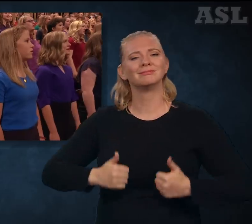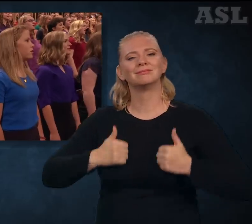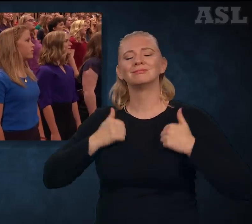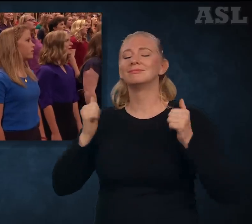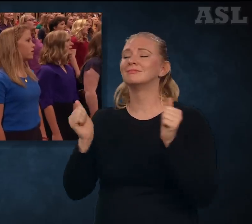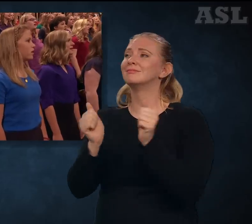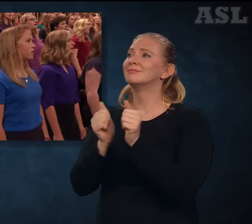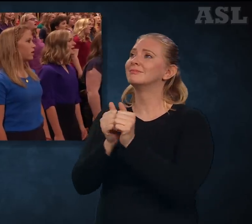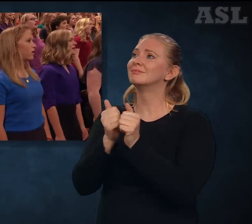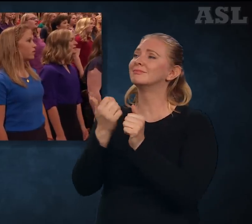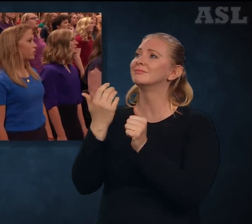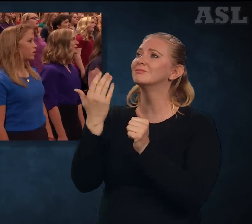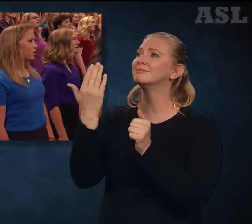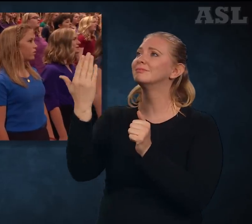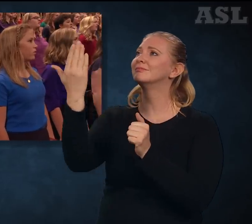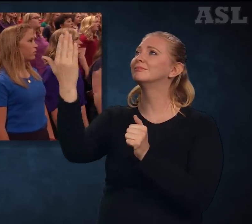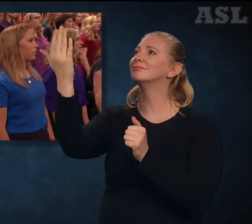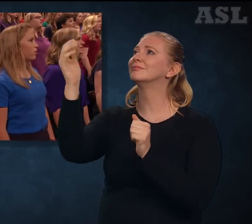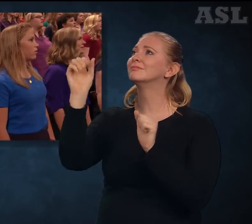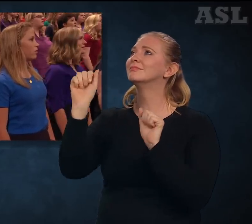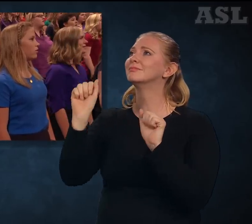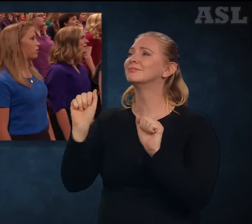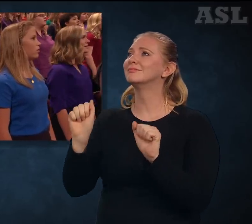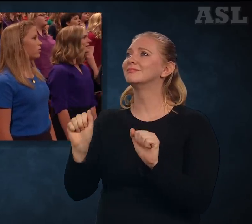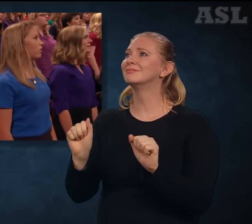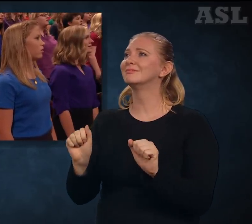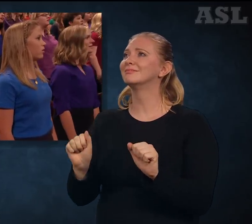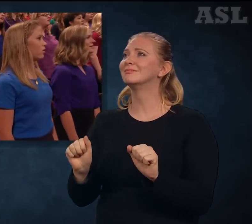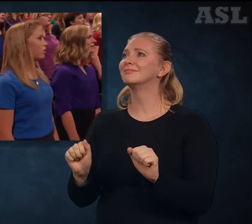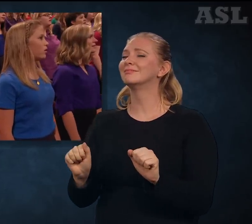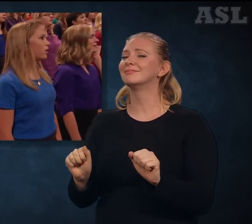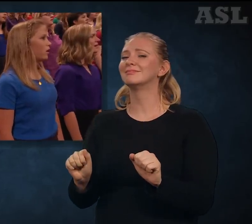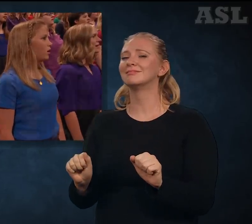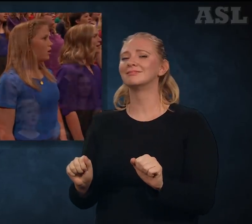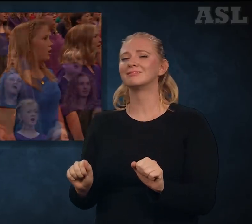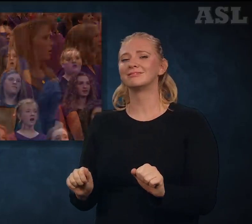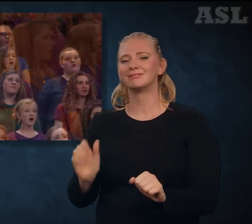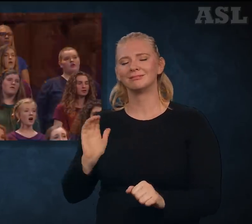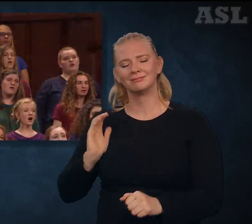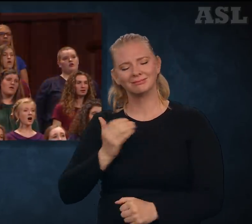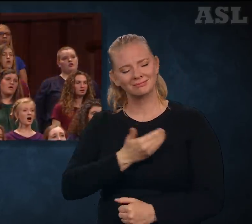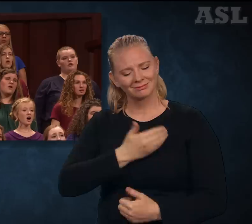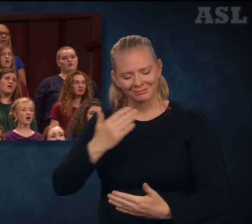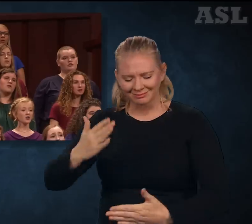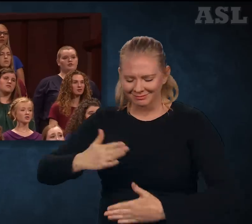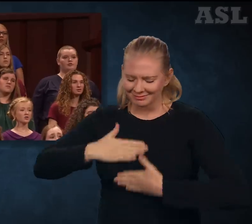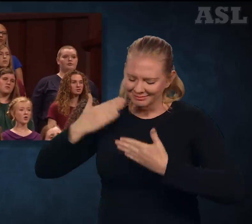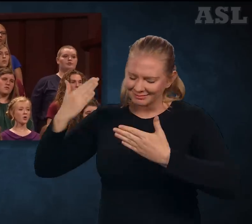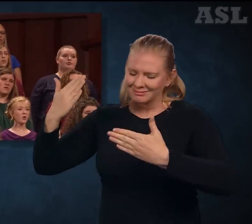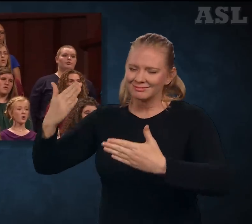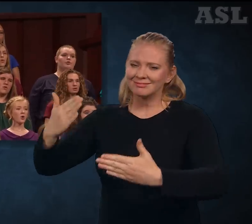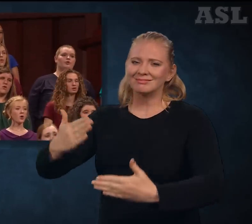THAT WE COULD LIVE AGAIN WITH THEE!